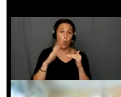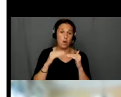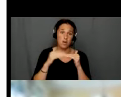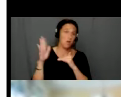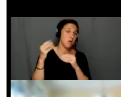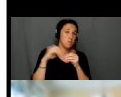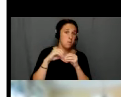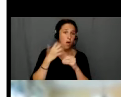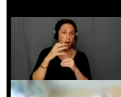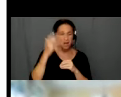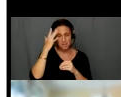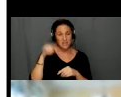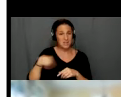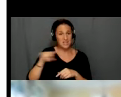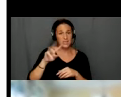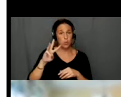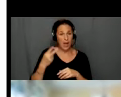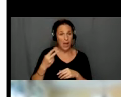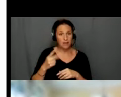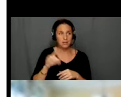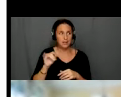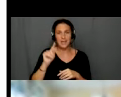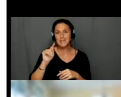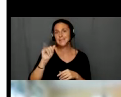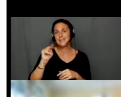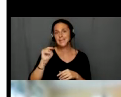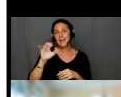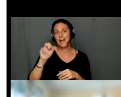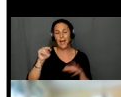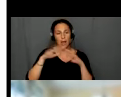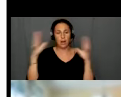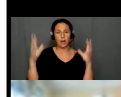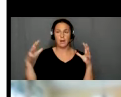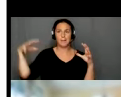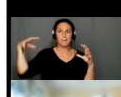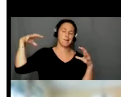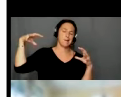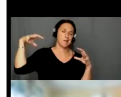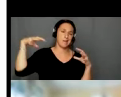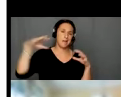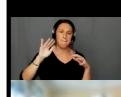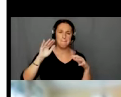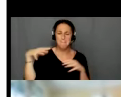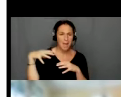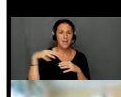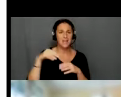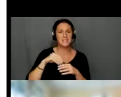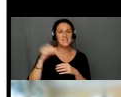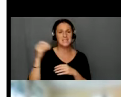because these warehouses are, you know, basically, tin cans. They're just baking in the sun a lot of them are not very well insulated.